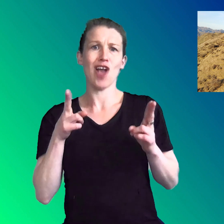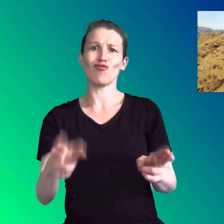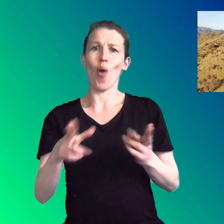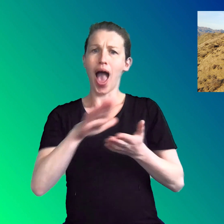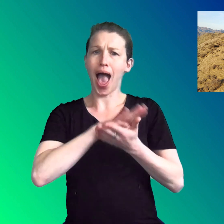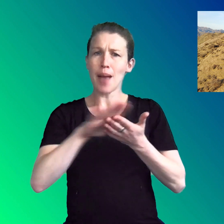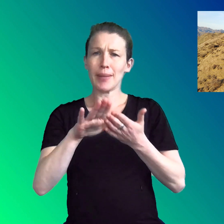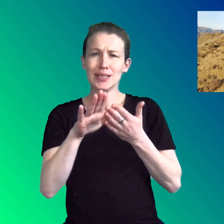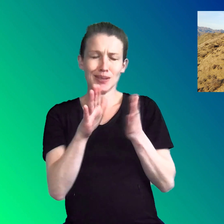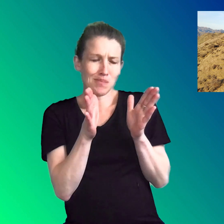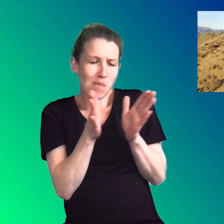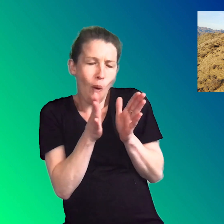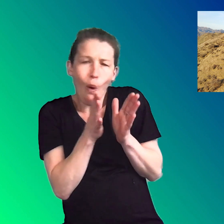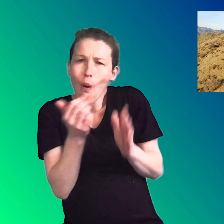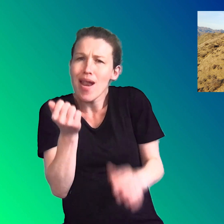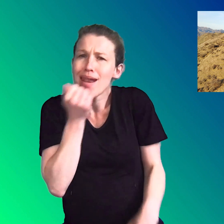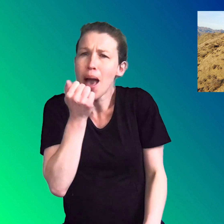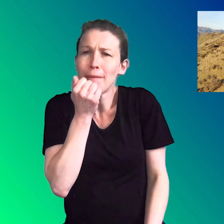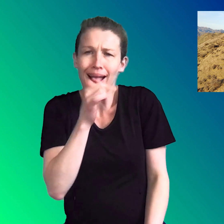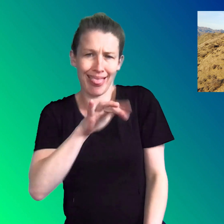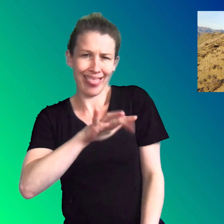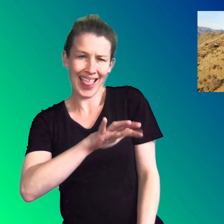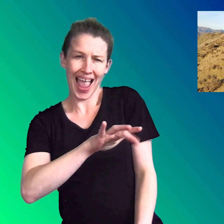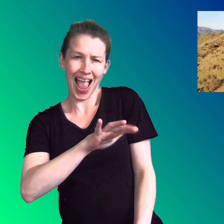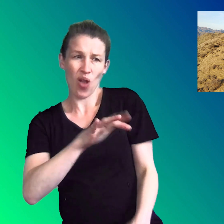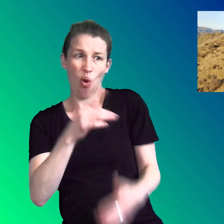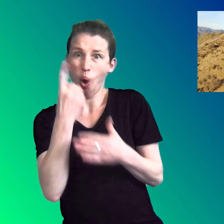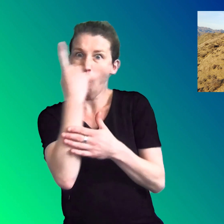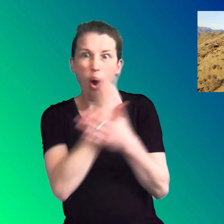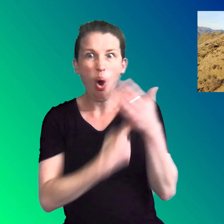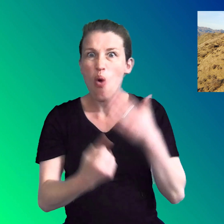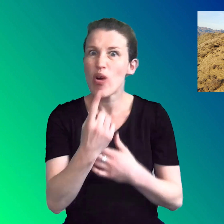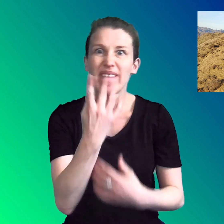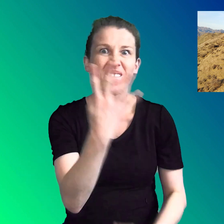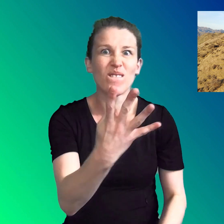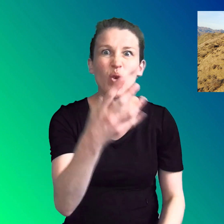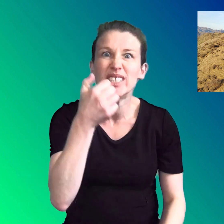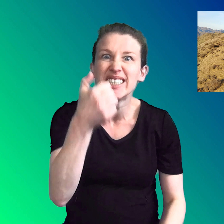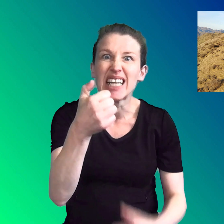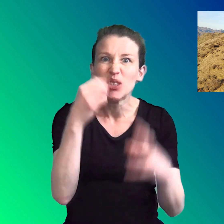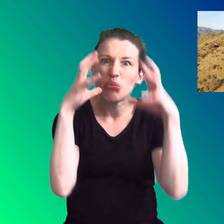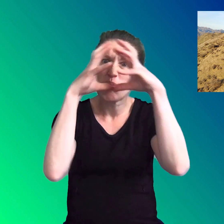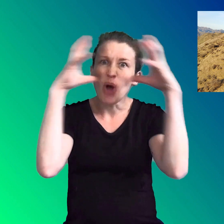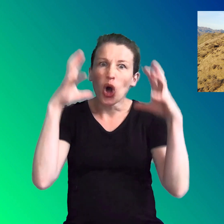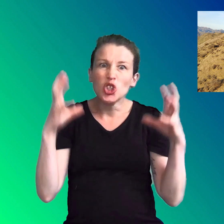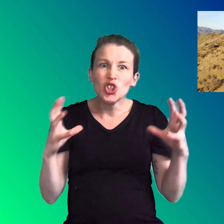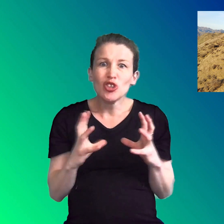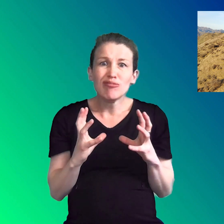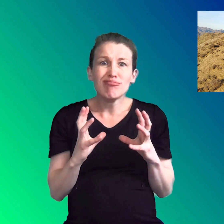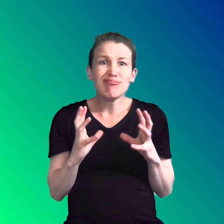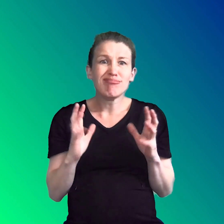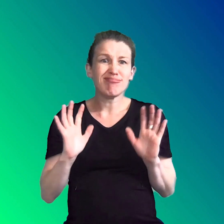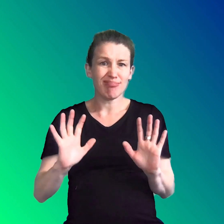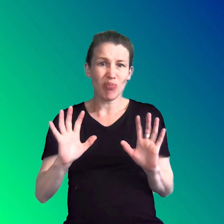The next natural habitat with the second largest number of these bushes, has only got 46 plants left.